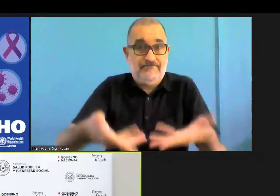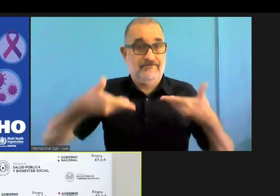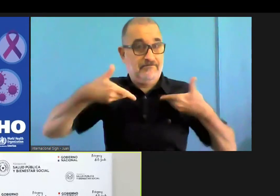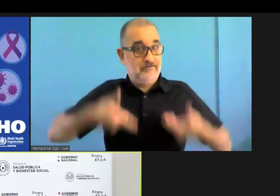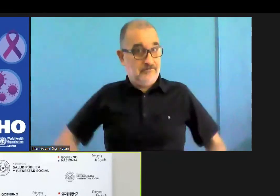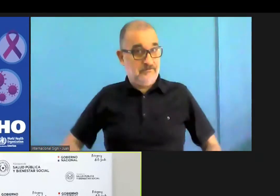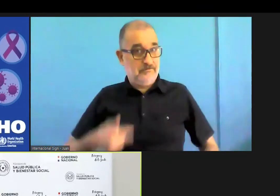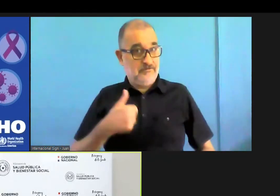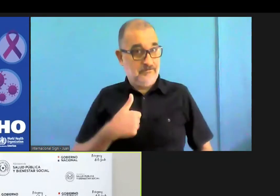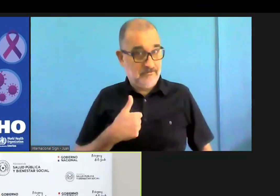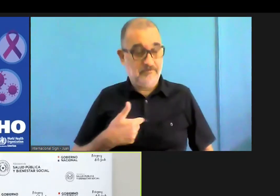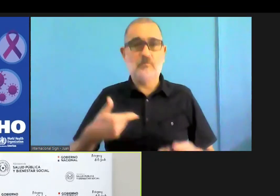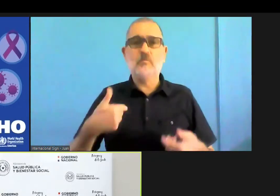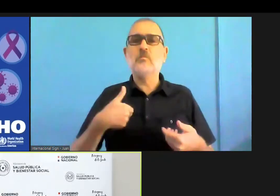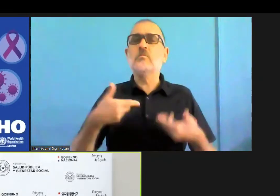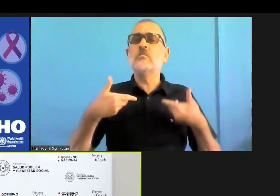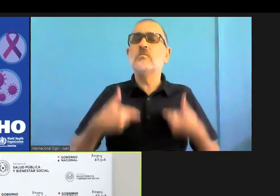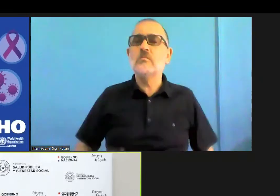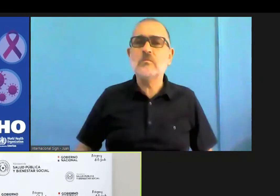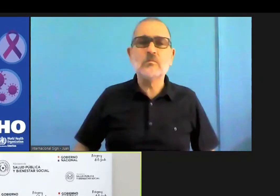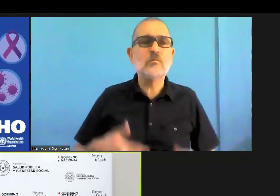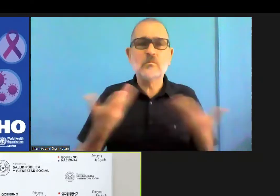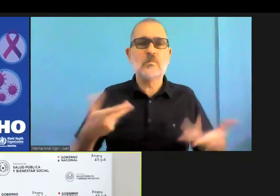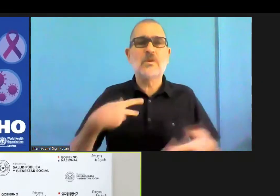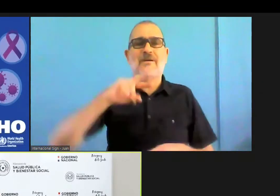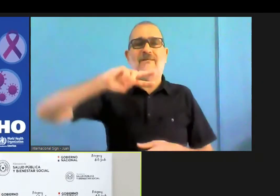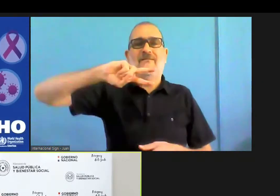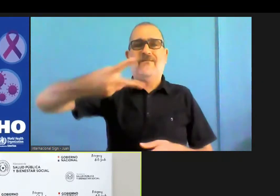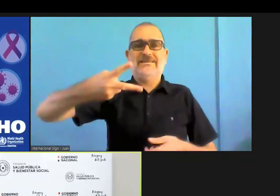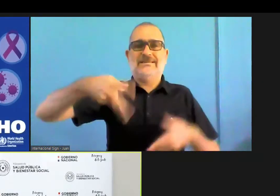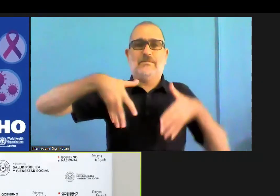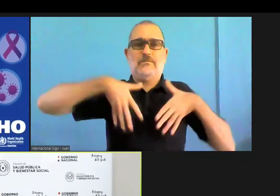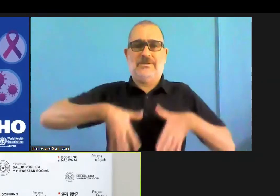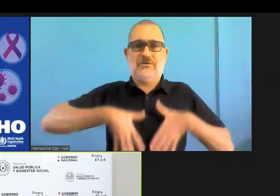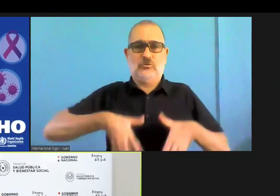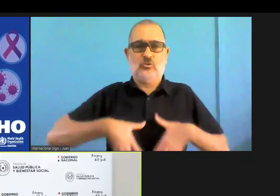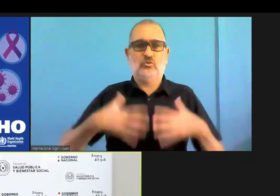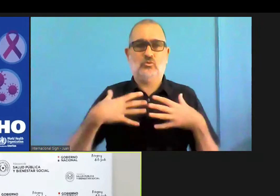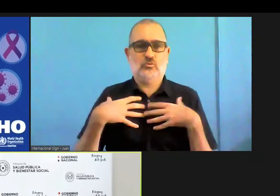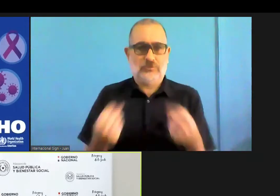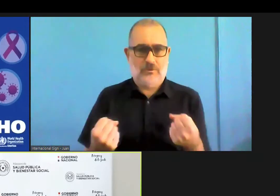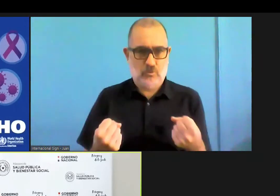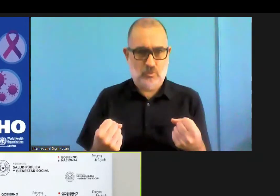I bring you special greetings from the health Minister of Paraguay,